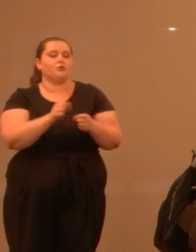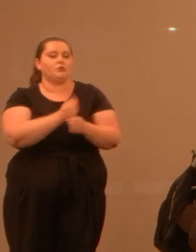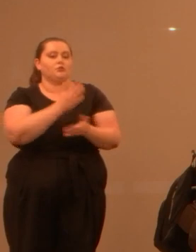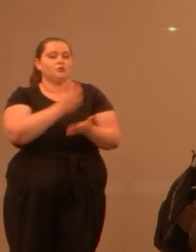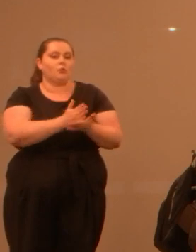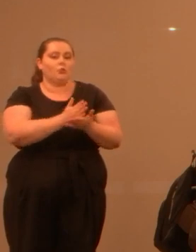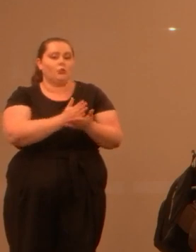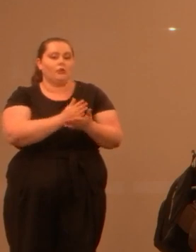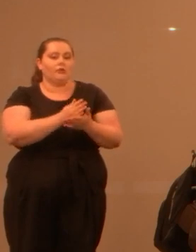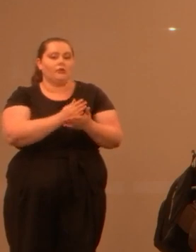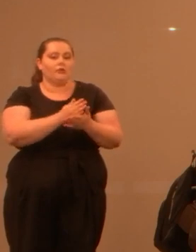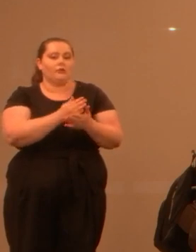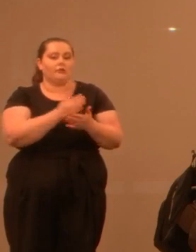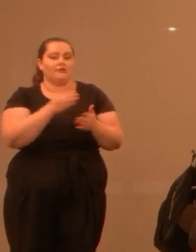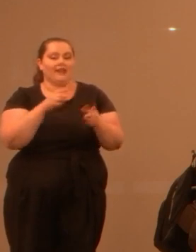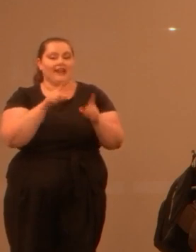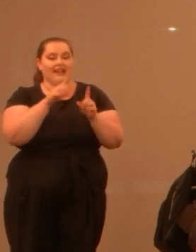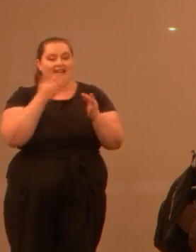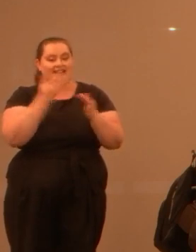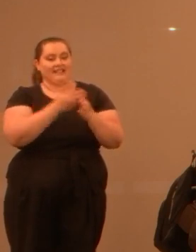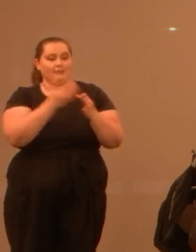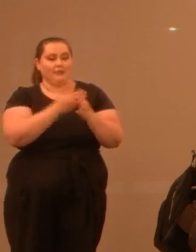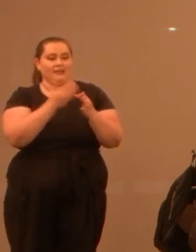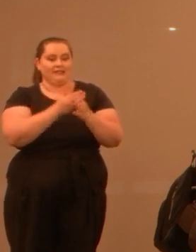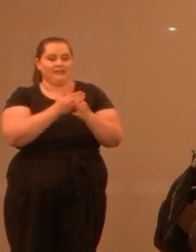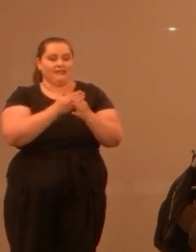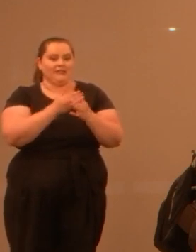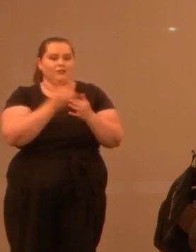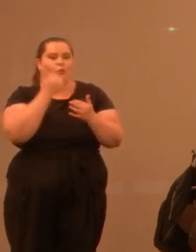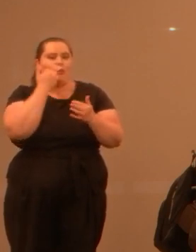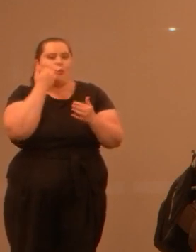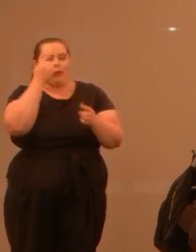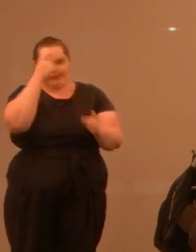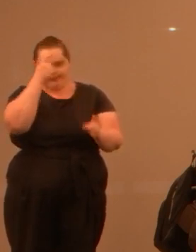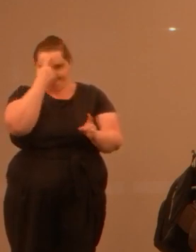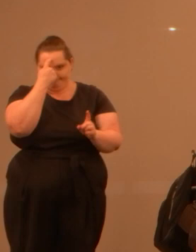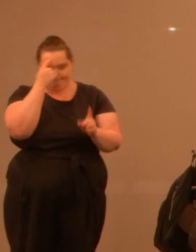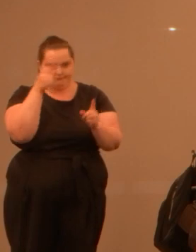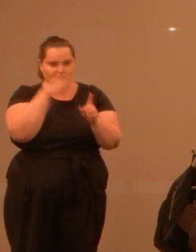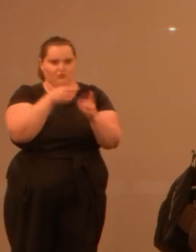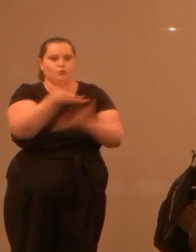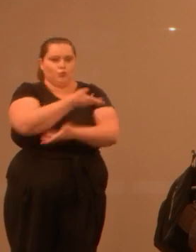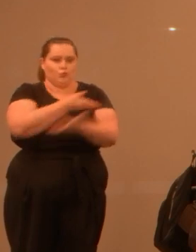remains at the forefront of conversation and supports the inclusion of people